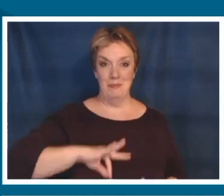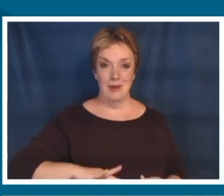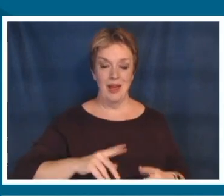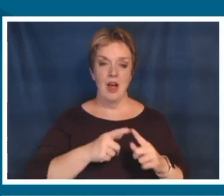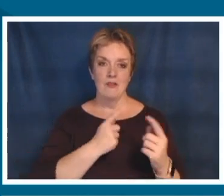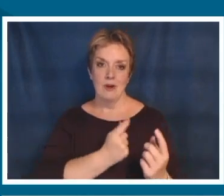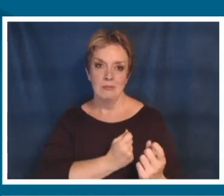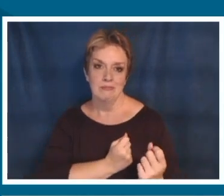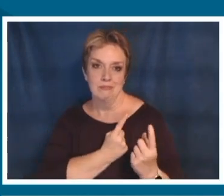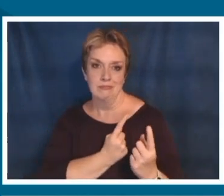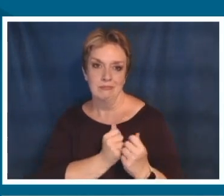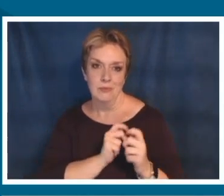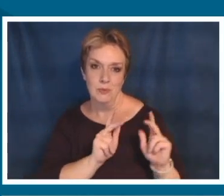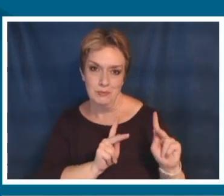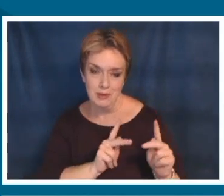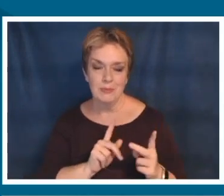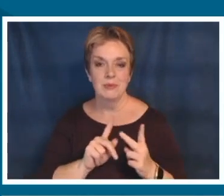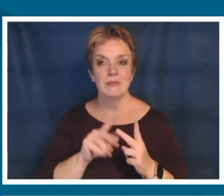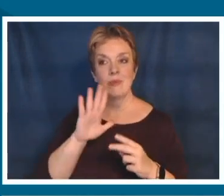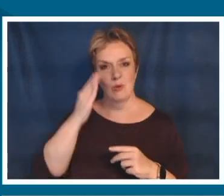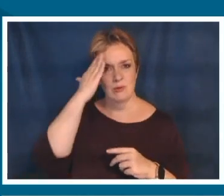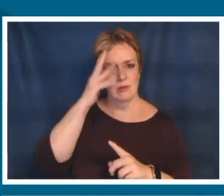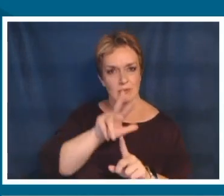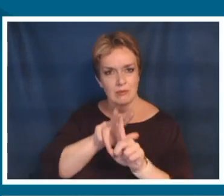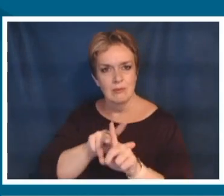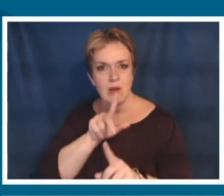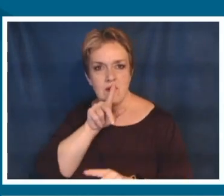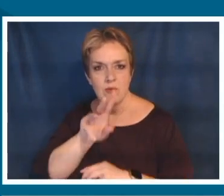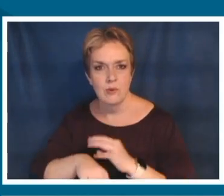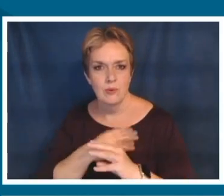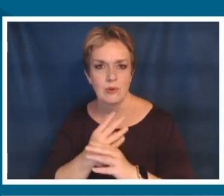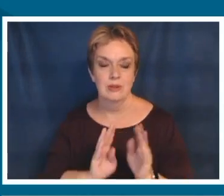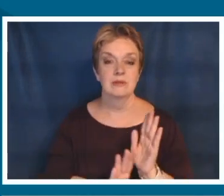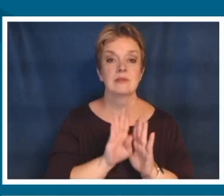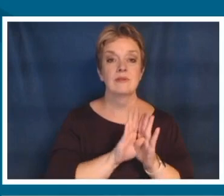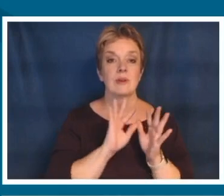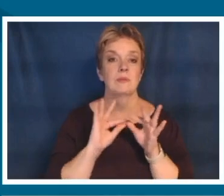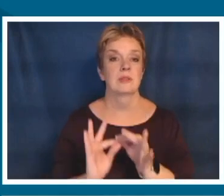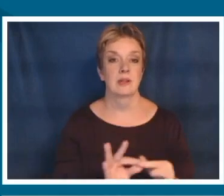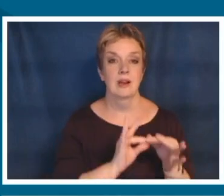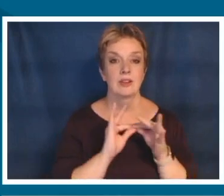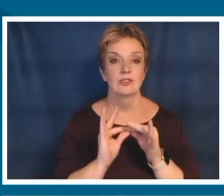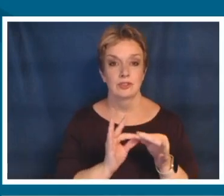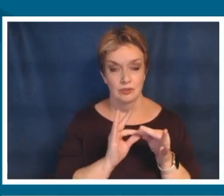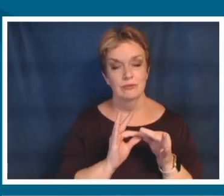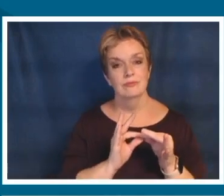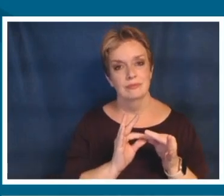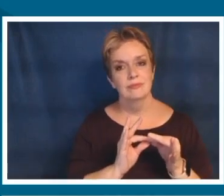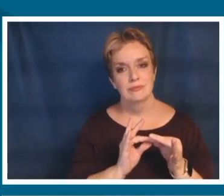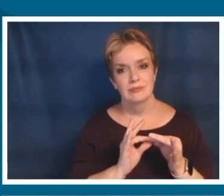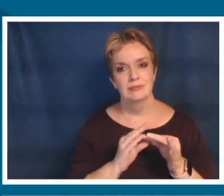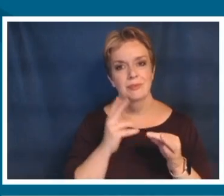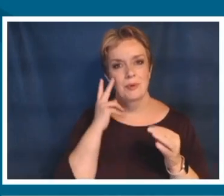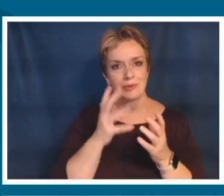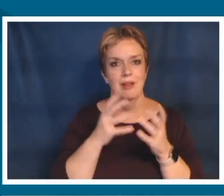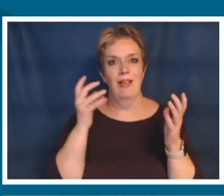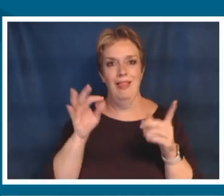applying their knowledge to the real world building connections across generations so we're seeing the